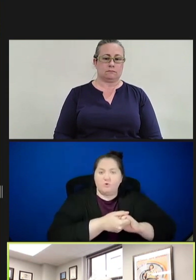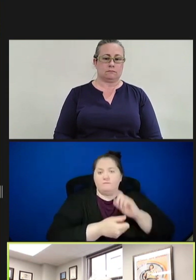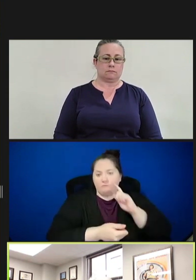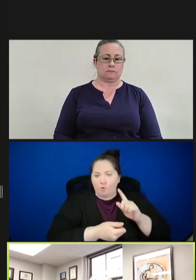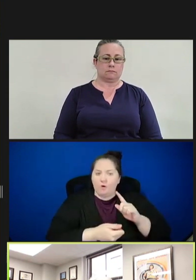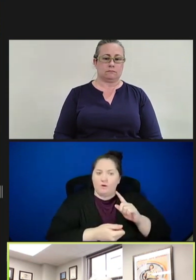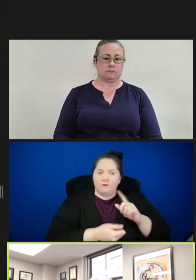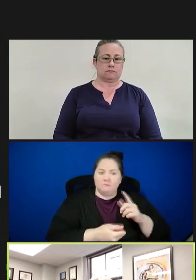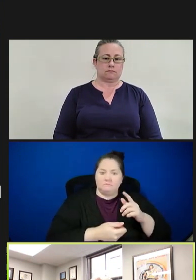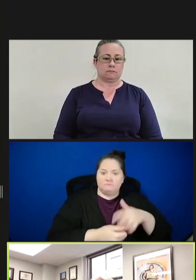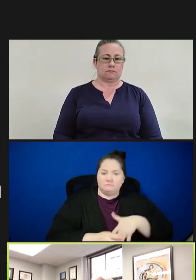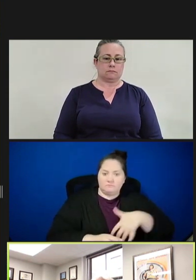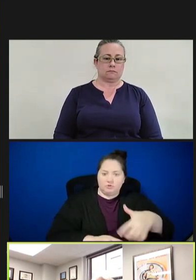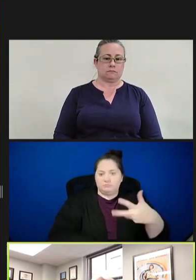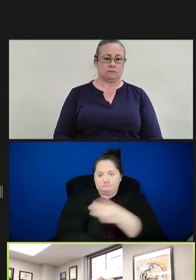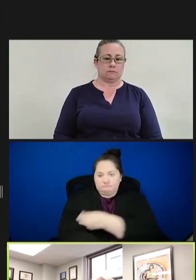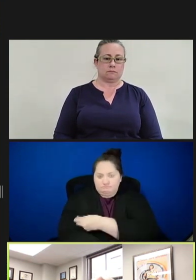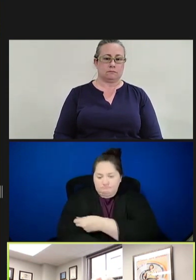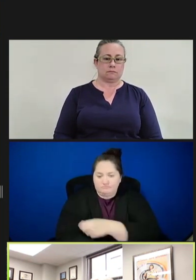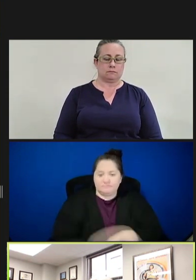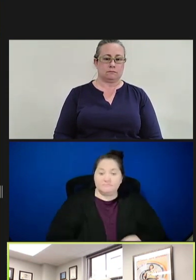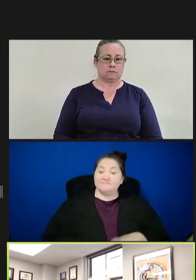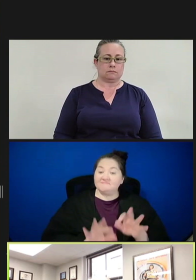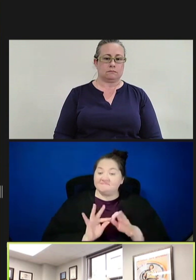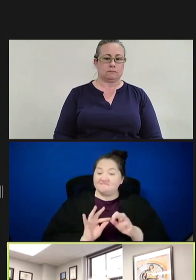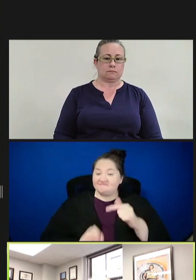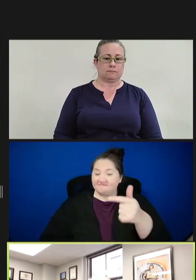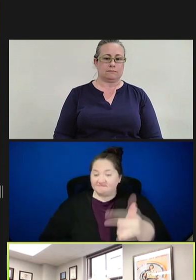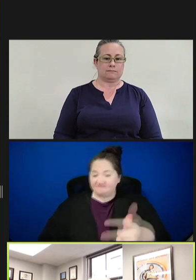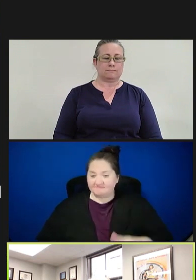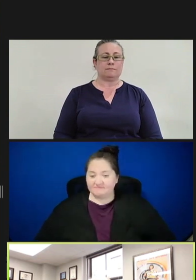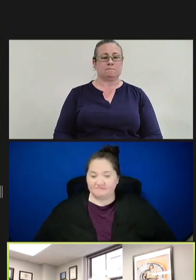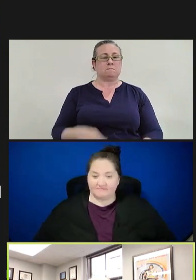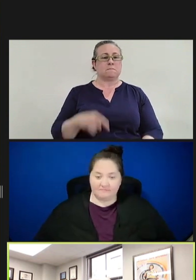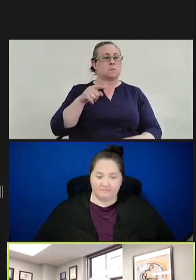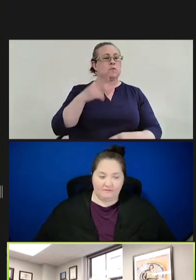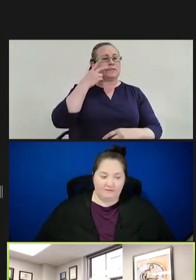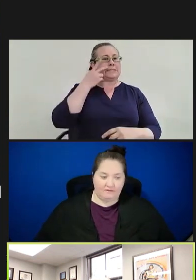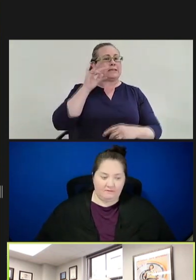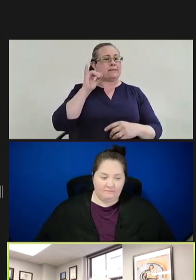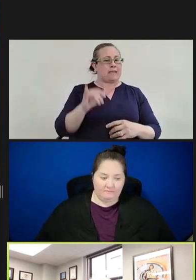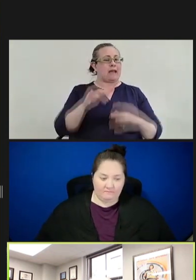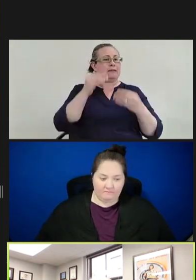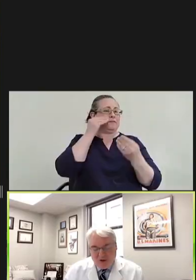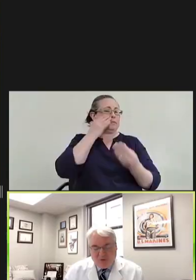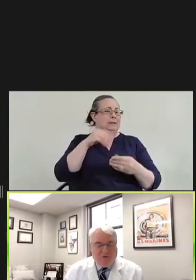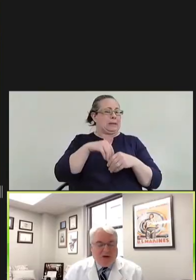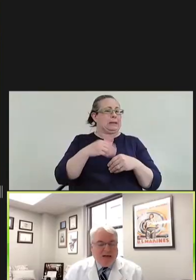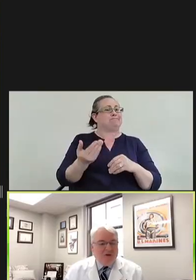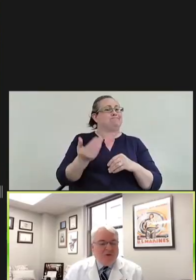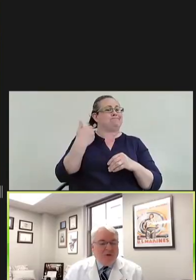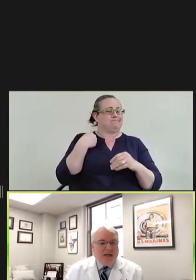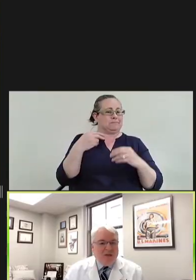little hint of that. In a prior slide that was shown. So I mentioned providers already on the